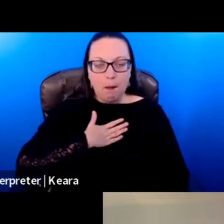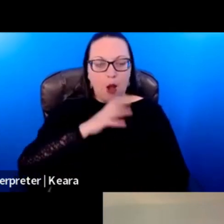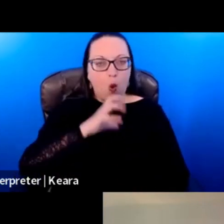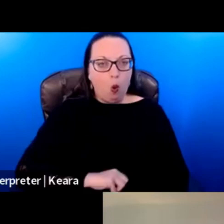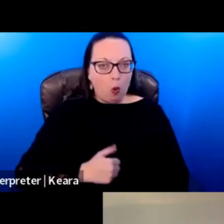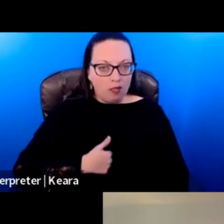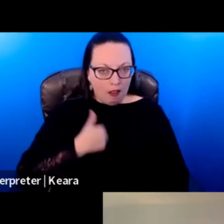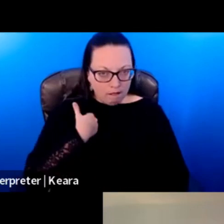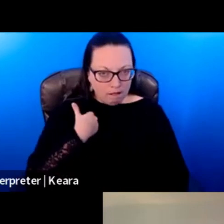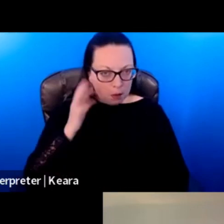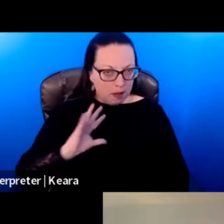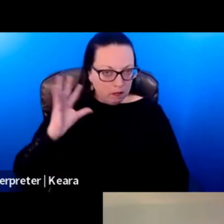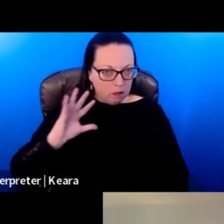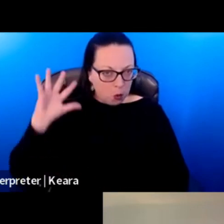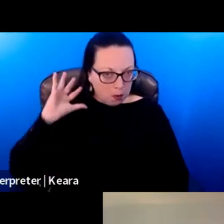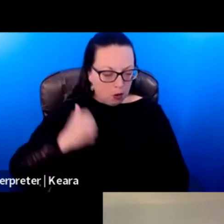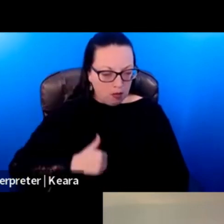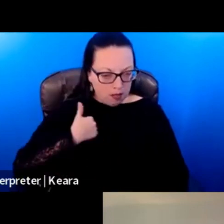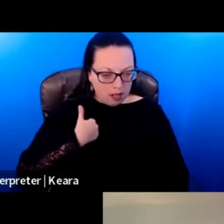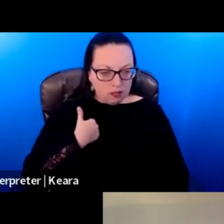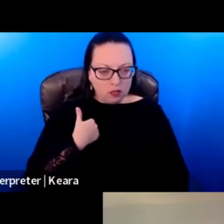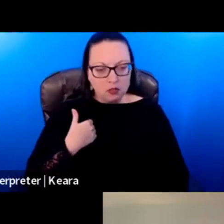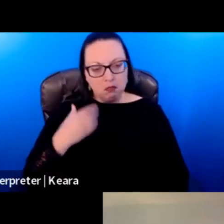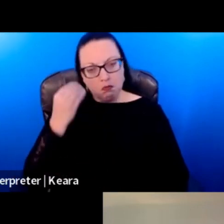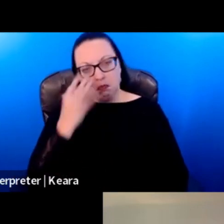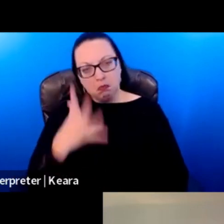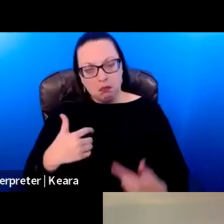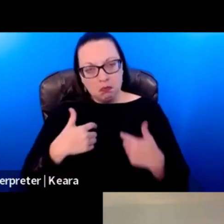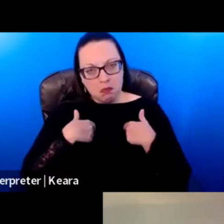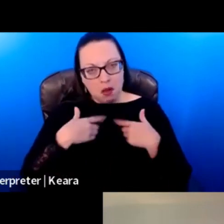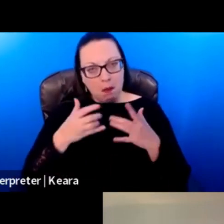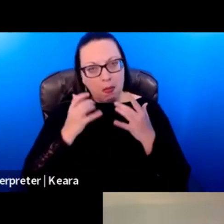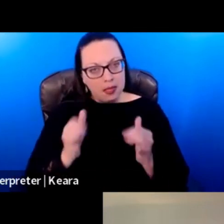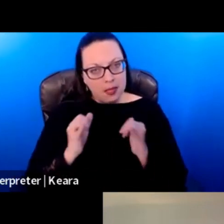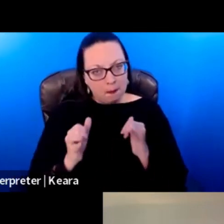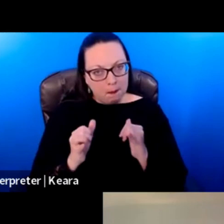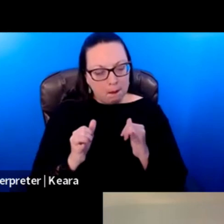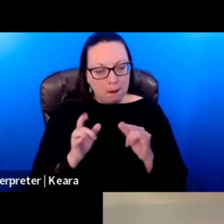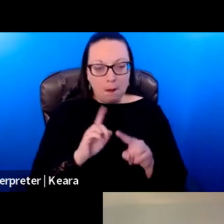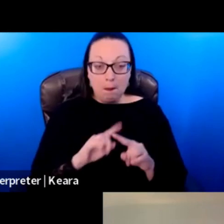that, you know, I wasn't saying way. But I can tell you now that you're, you're even better now